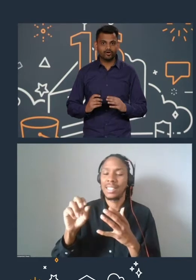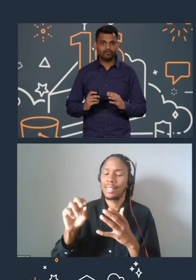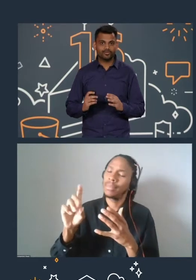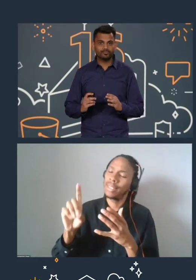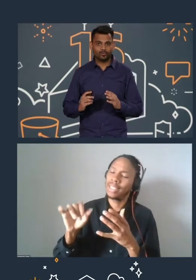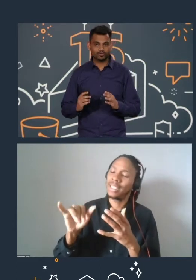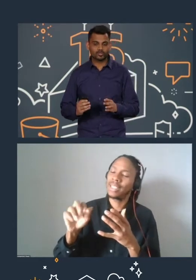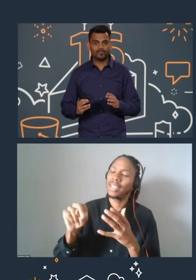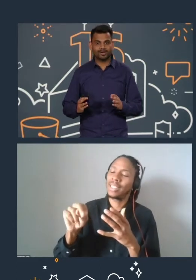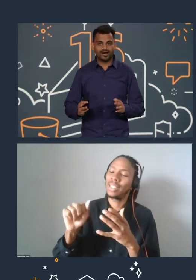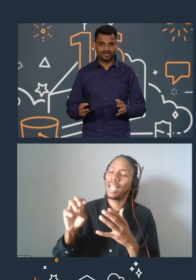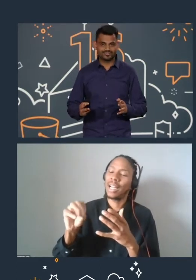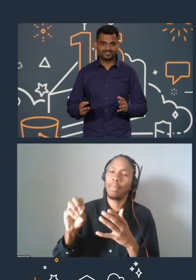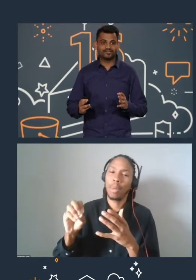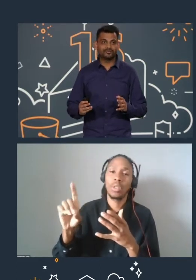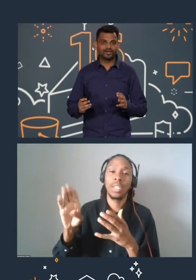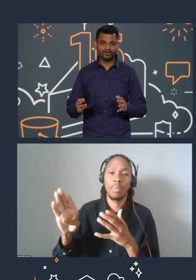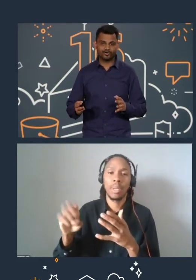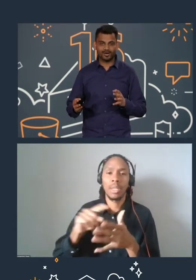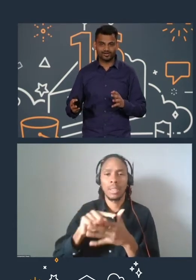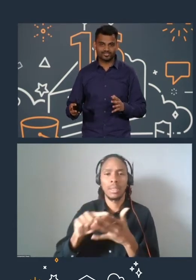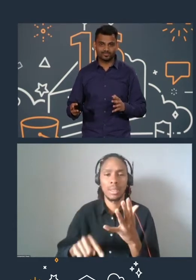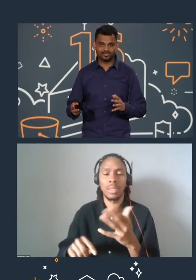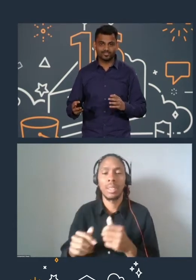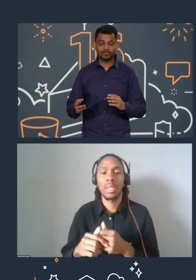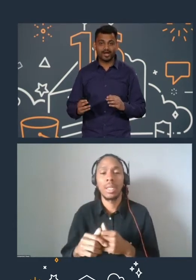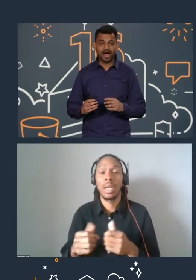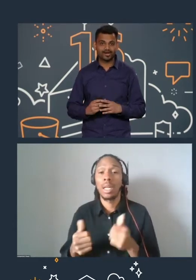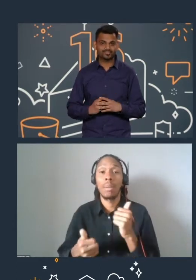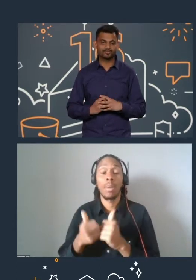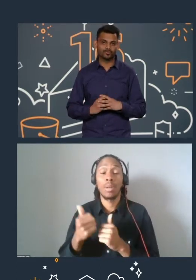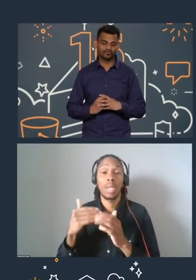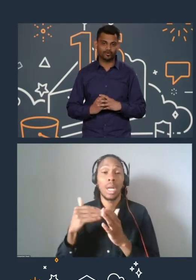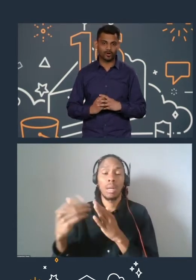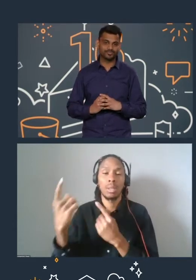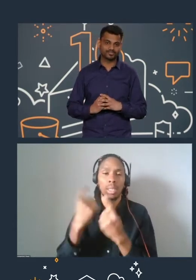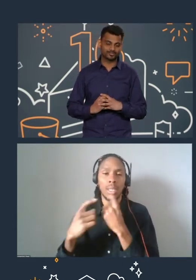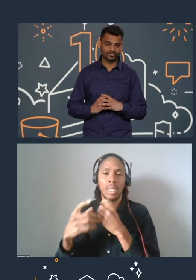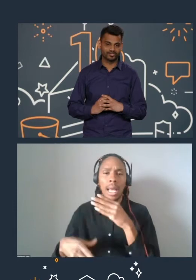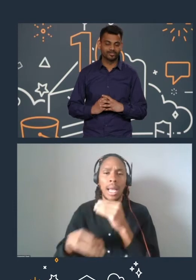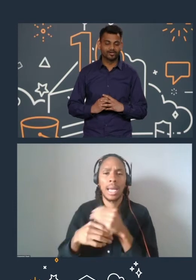One of the most common asks that we heard from our customers is to add support for object storage